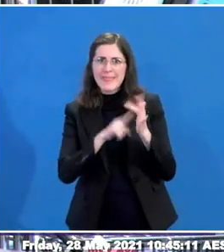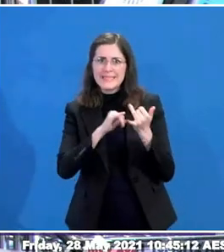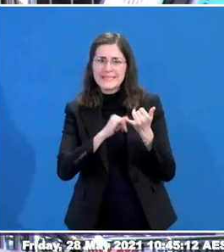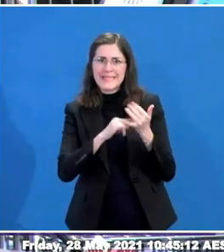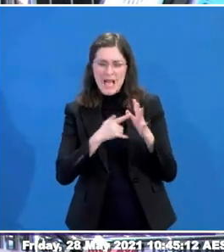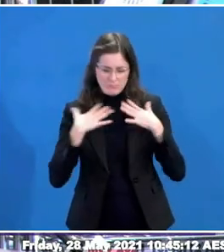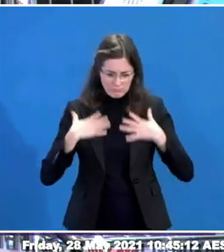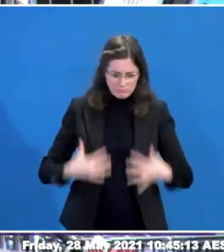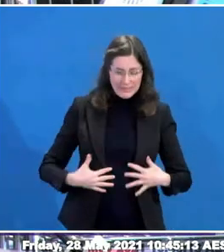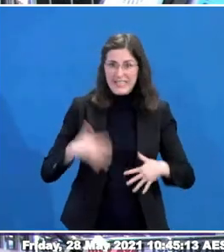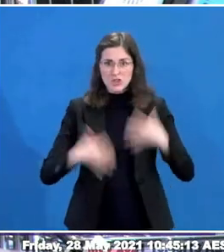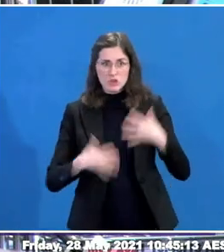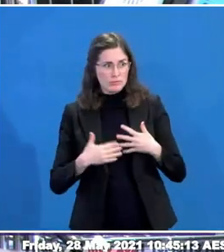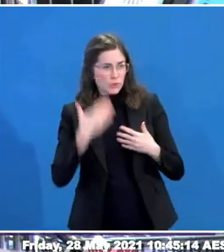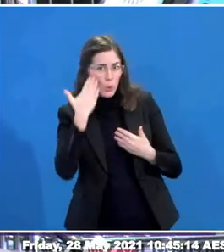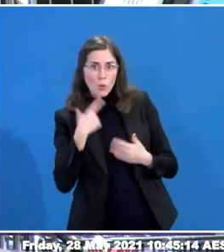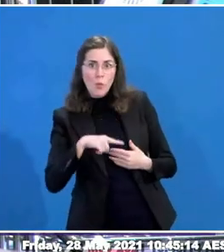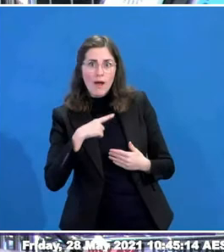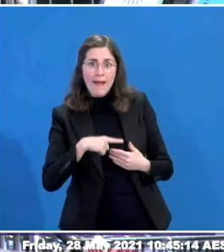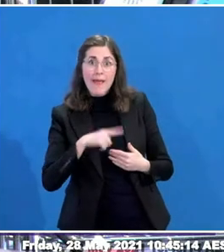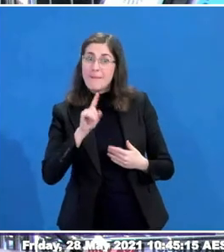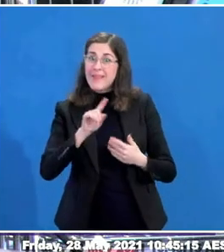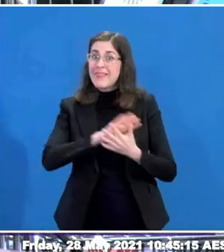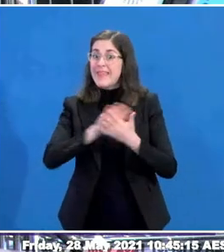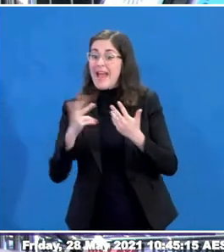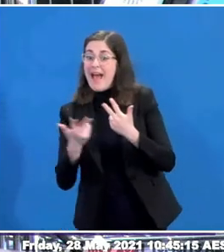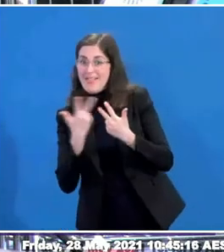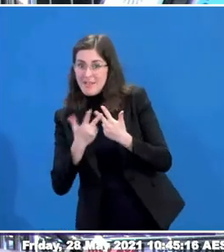none of the reports comment on Eliza at all?